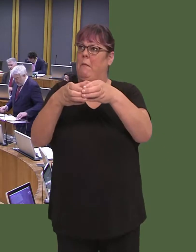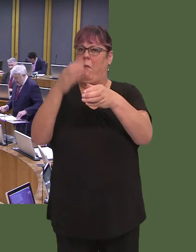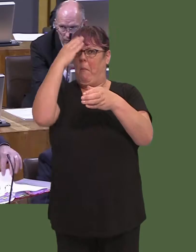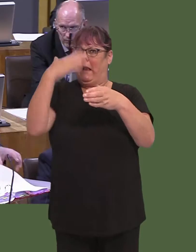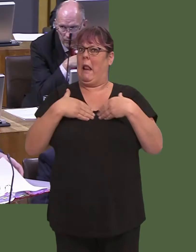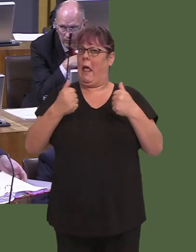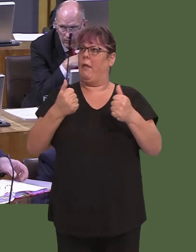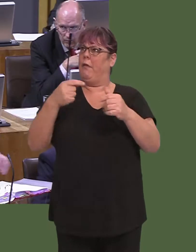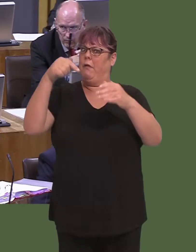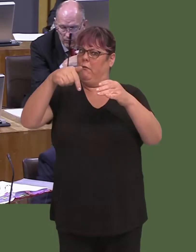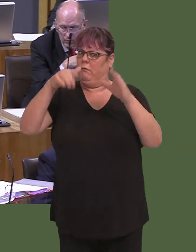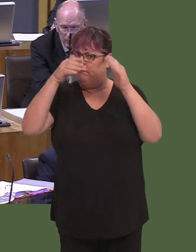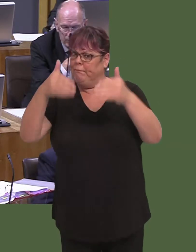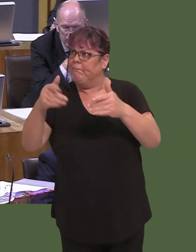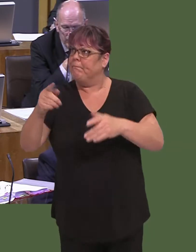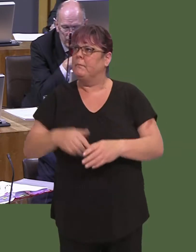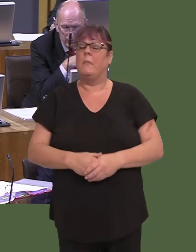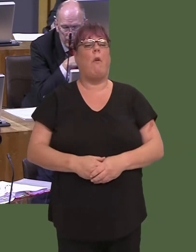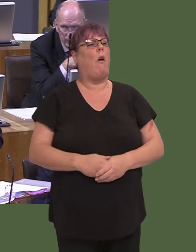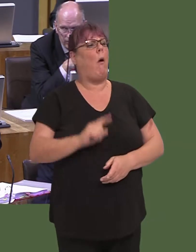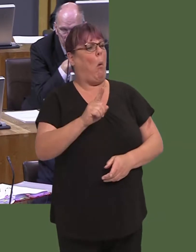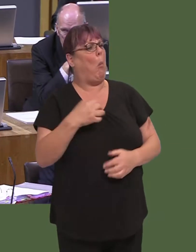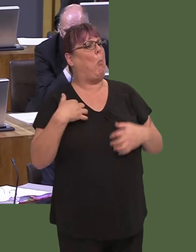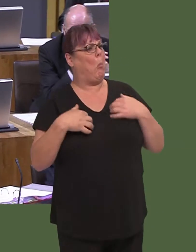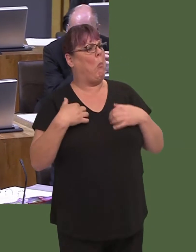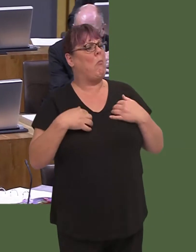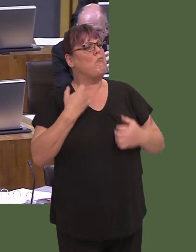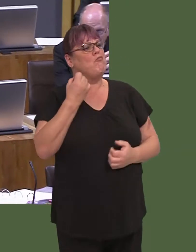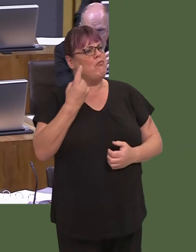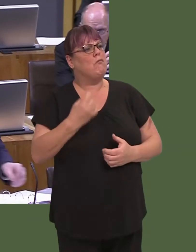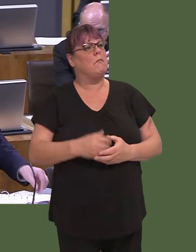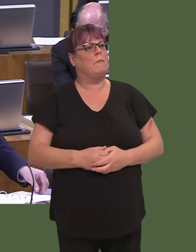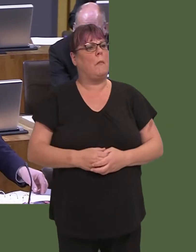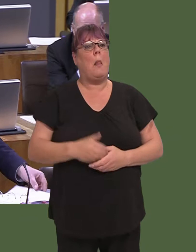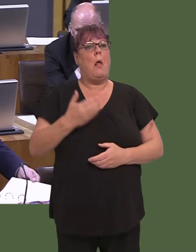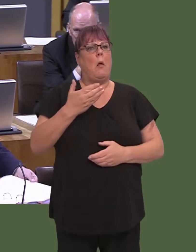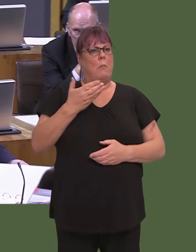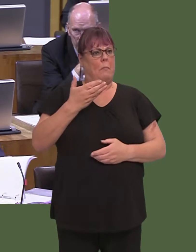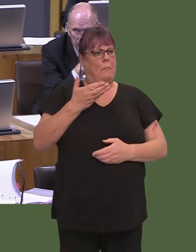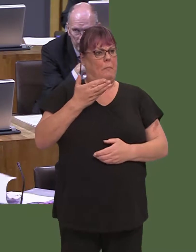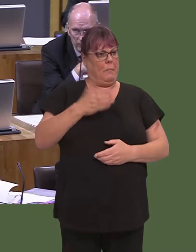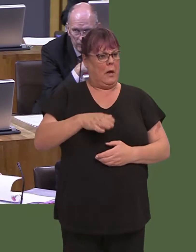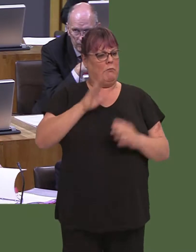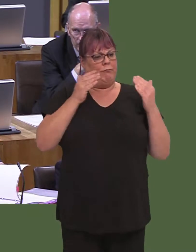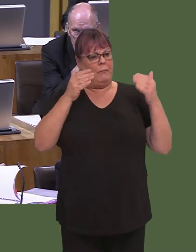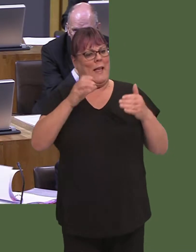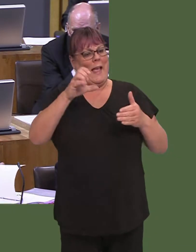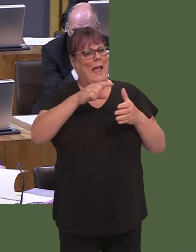Carwyn Jones AM: It's an interesting idea. We have focused on child and adolescent mental health servicesóand that doesn't, of course,